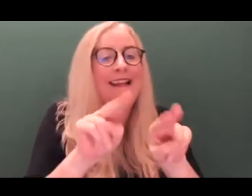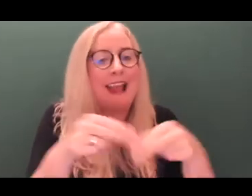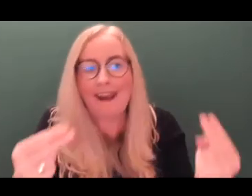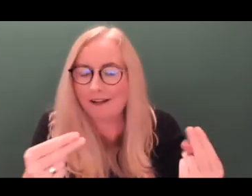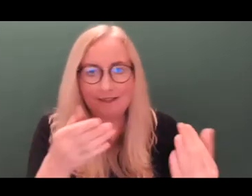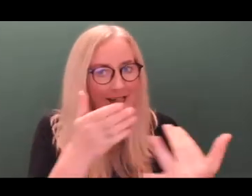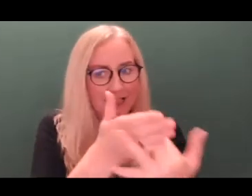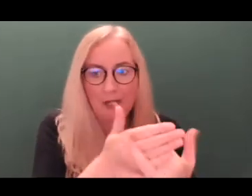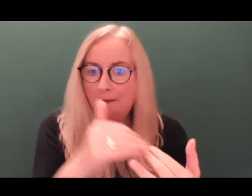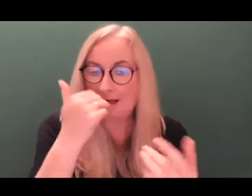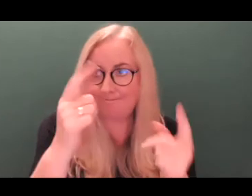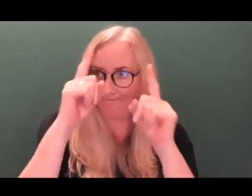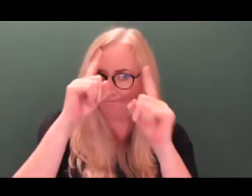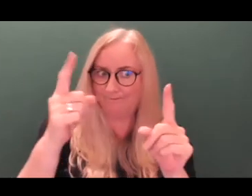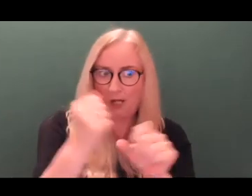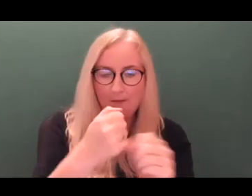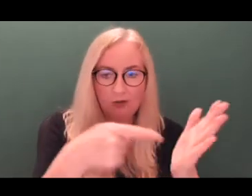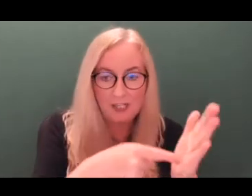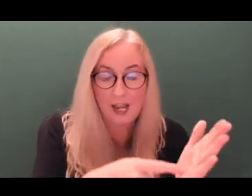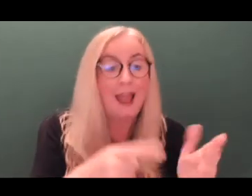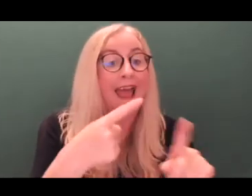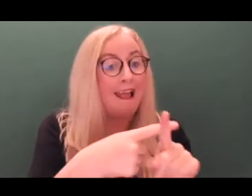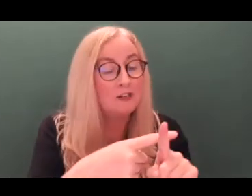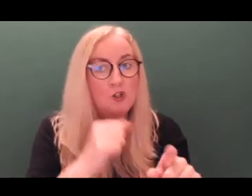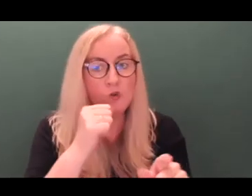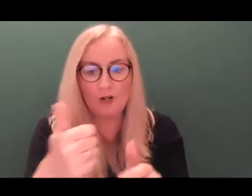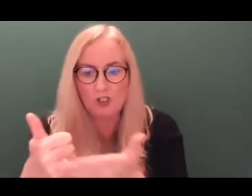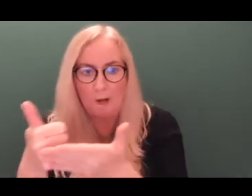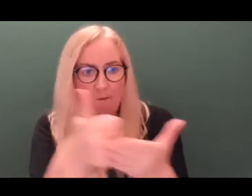they don't know about it and they're not support today find out about it. I am thinking of people